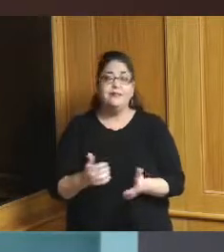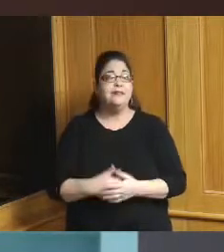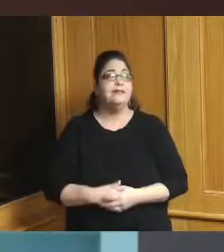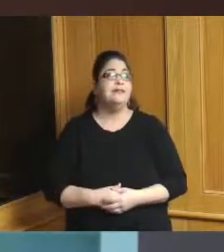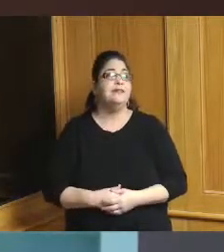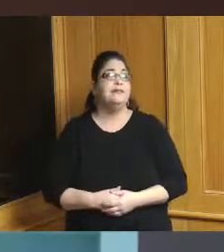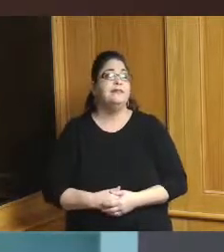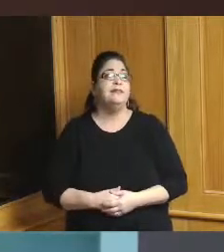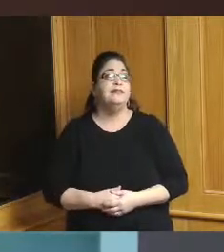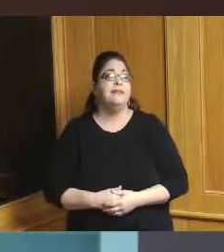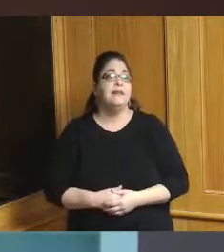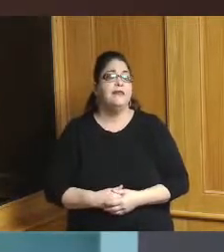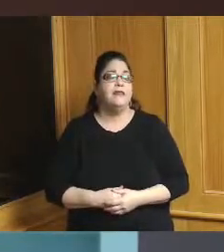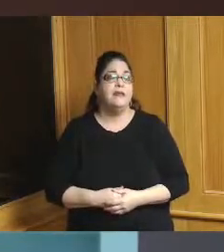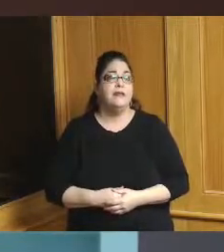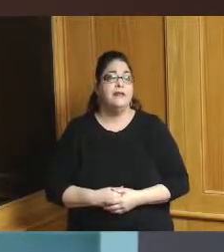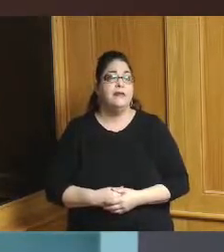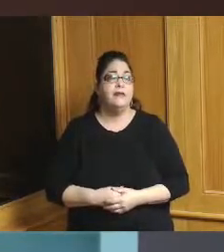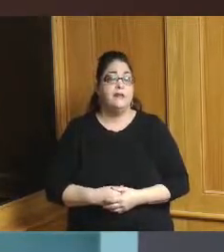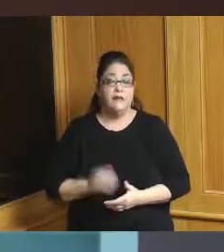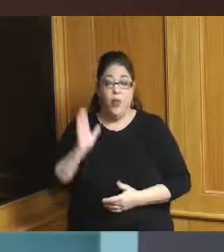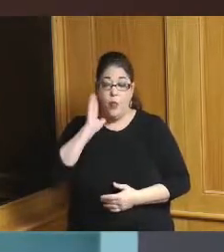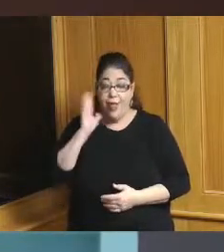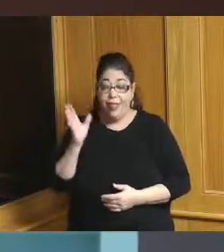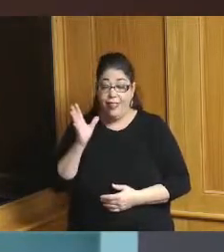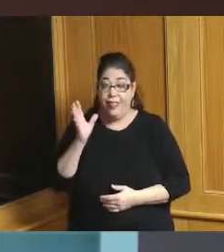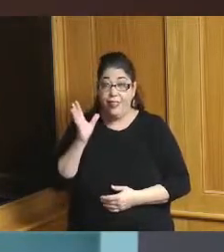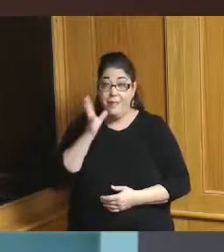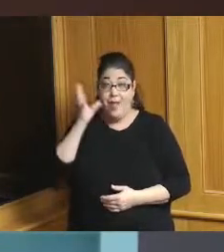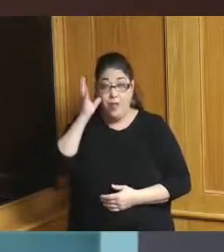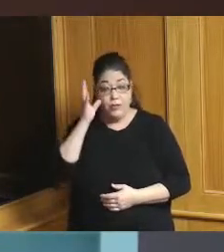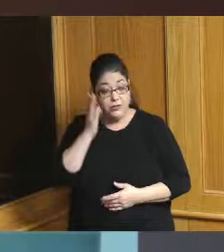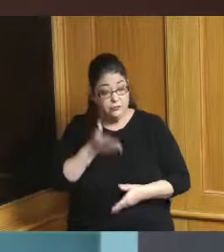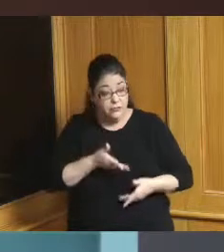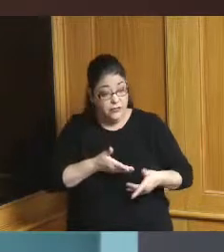you know will they do it at all will they never do it of course that unvaccinated